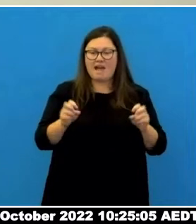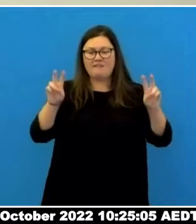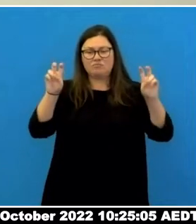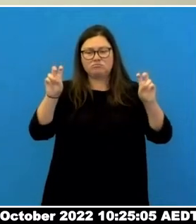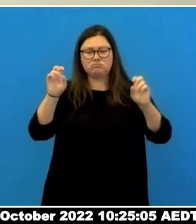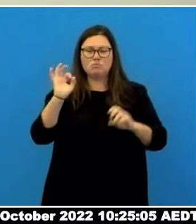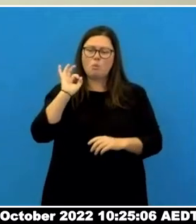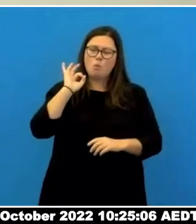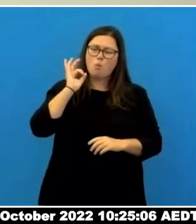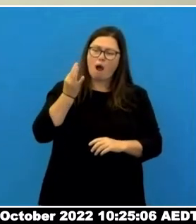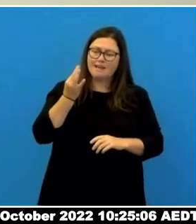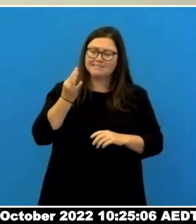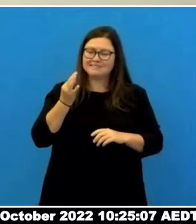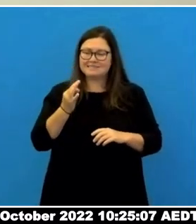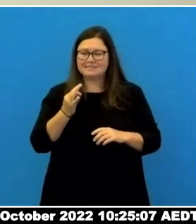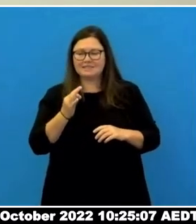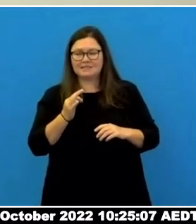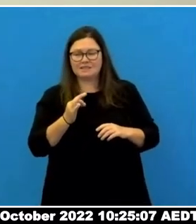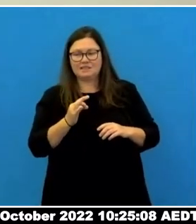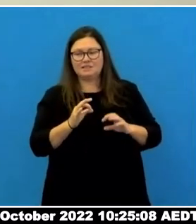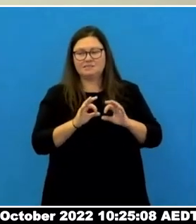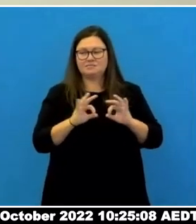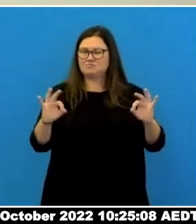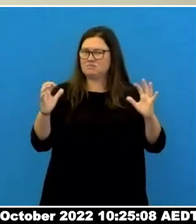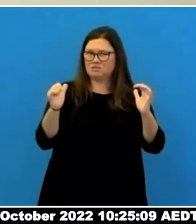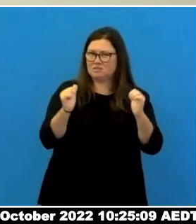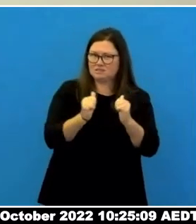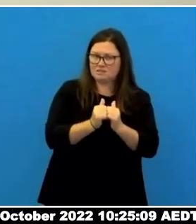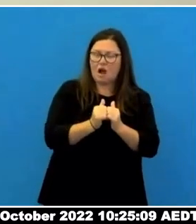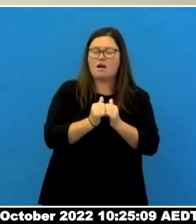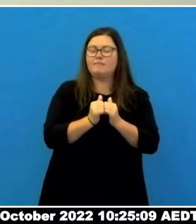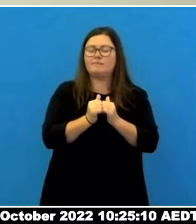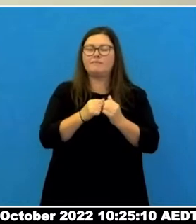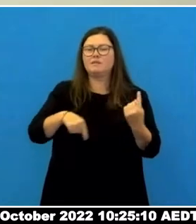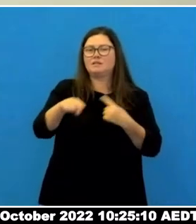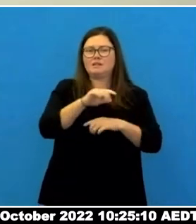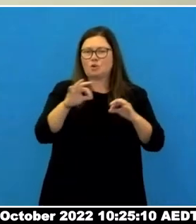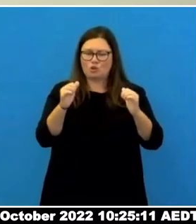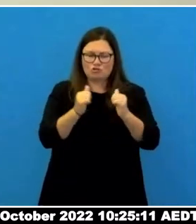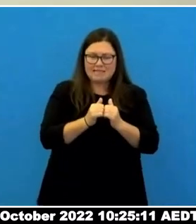particularly in a legislative approach about where protections can be provided